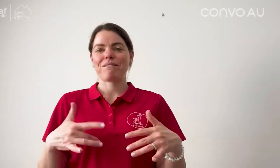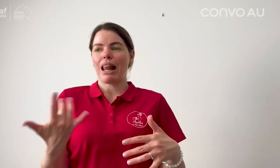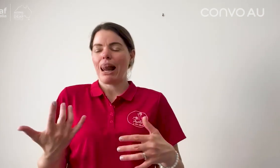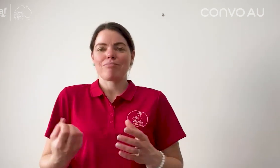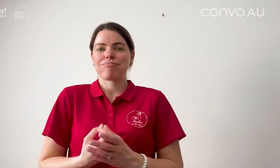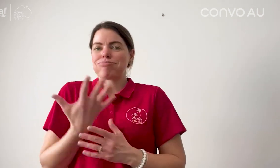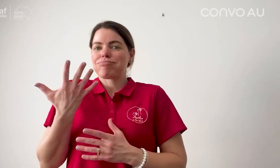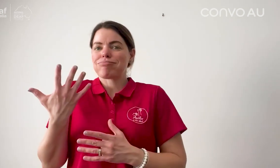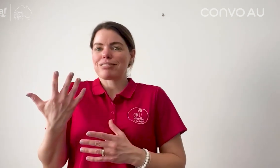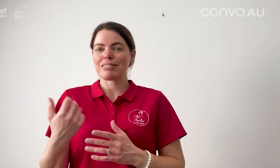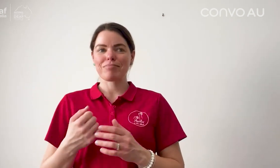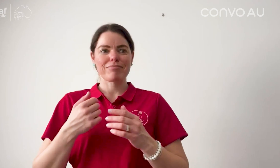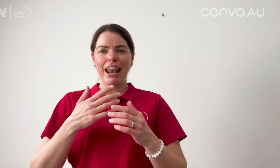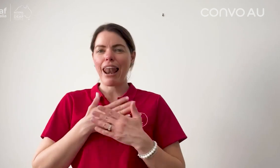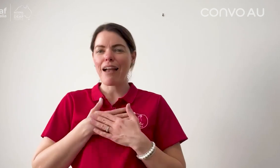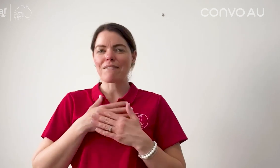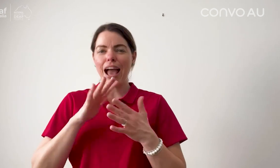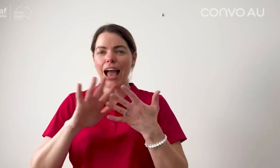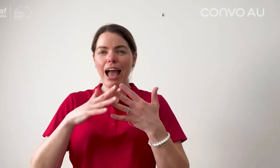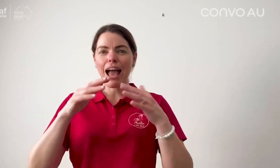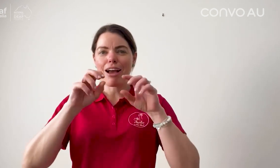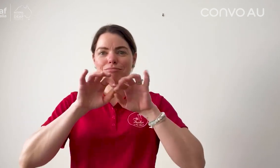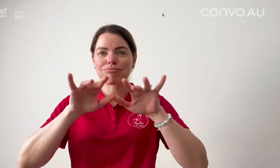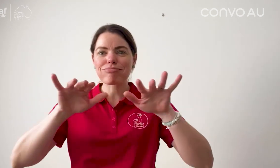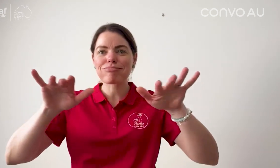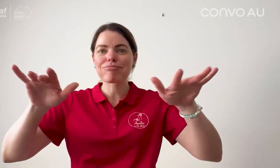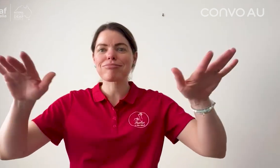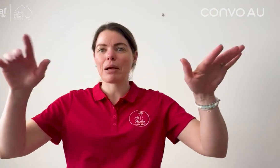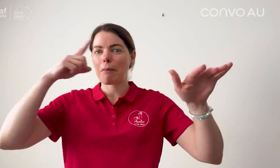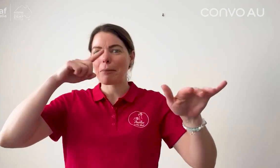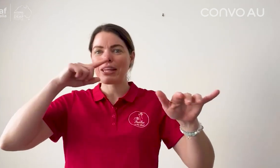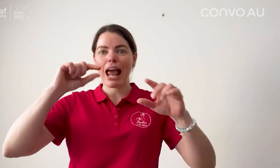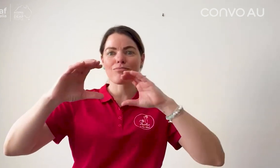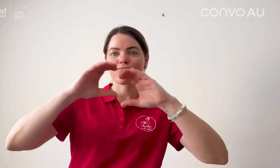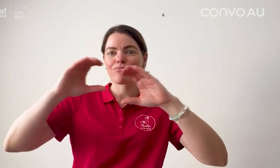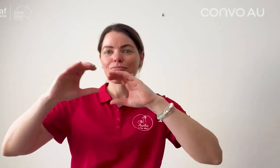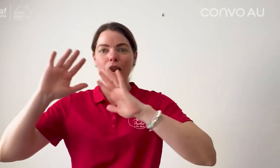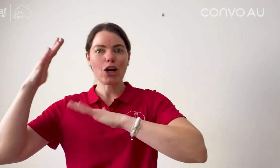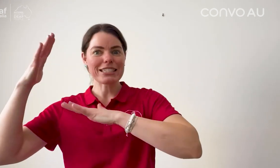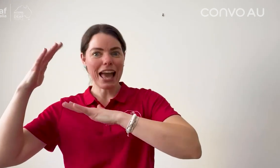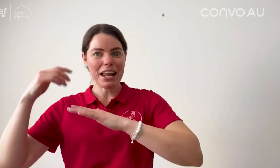I feel thrilled and love seeing how Auslan is spreading as more people can use it to communicate.